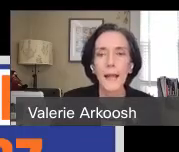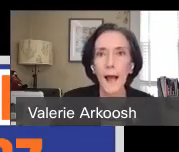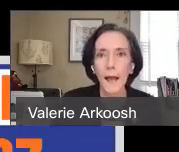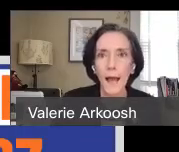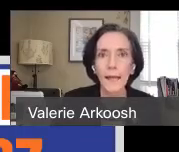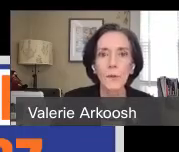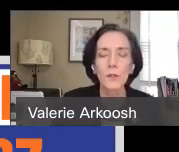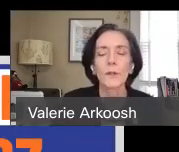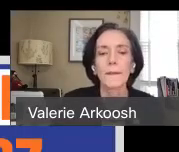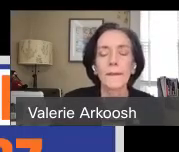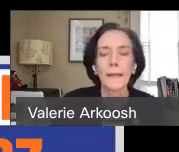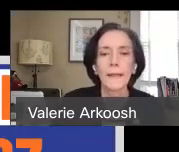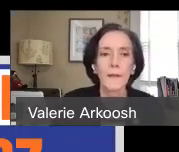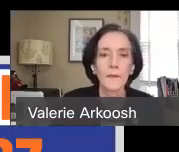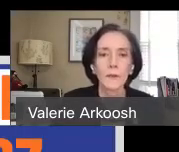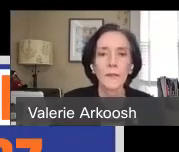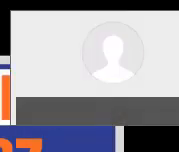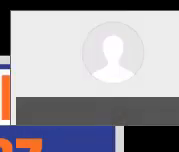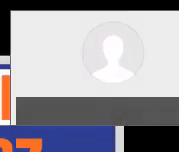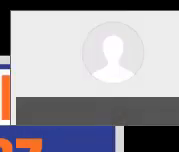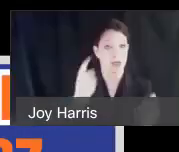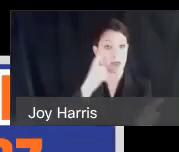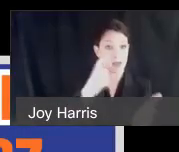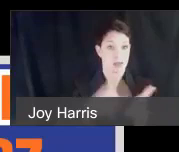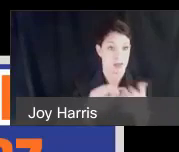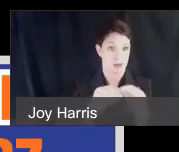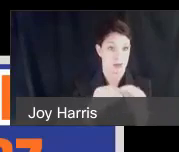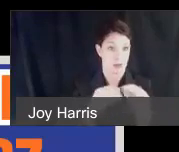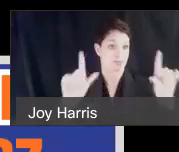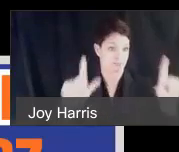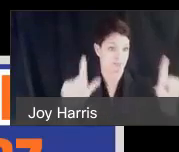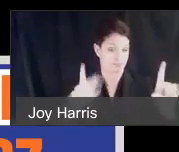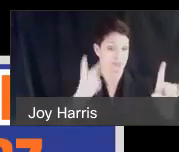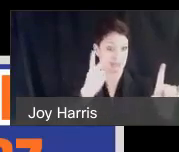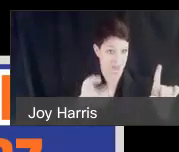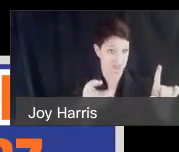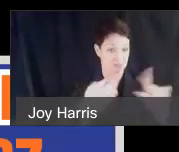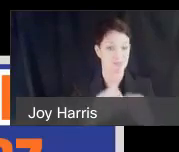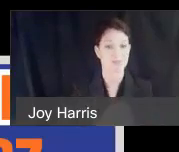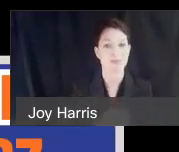Hotline, which you can see on the screen in front of you. Our Office of Senior Services